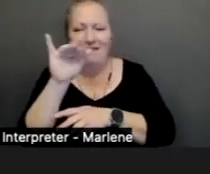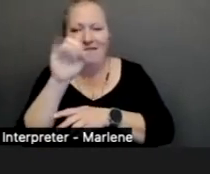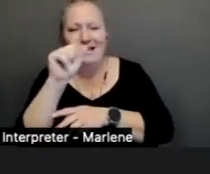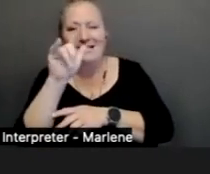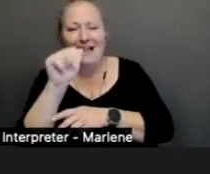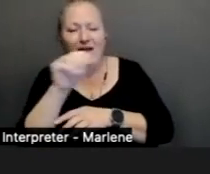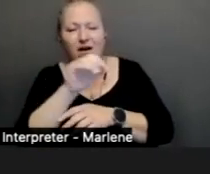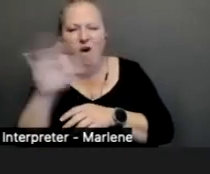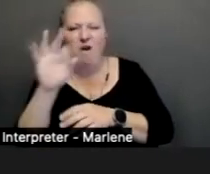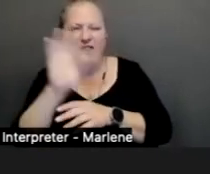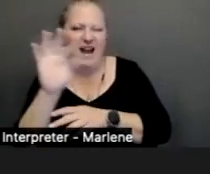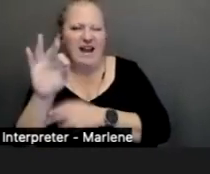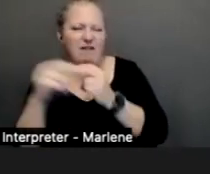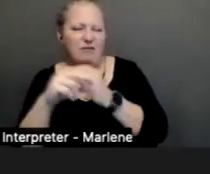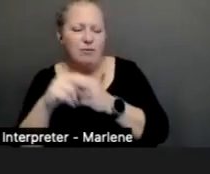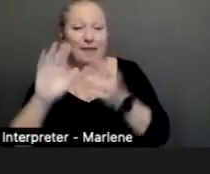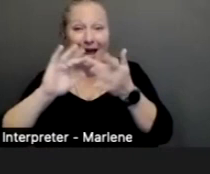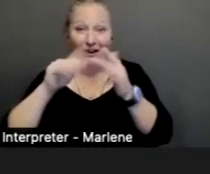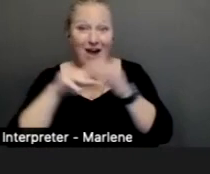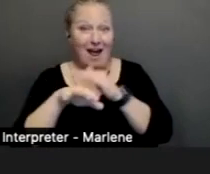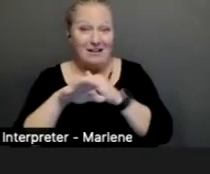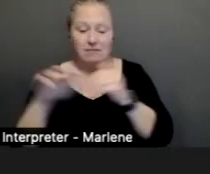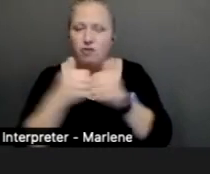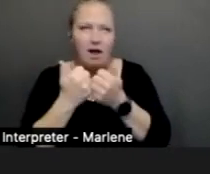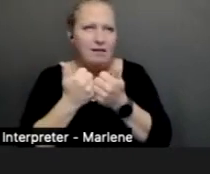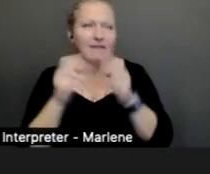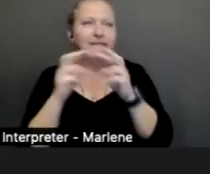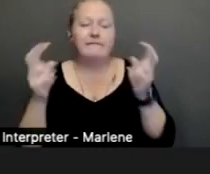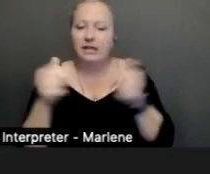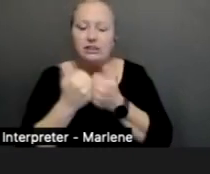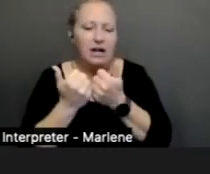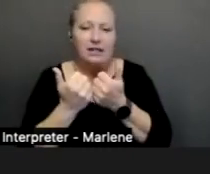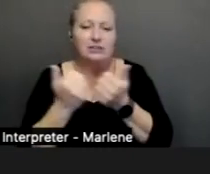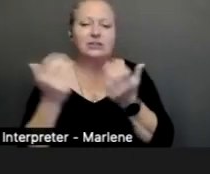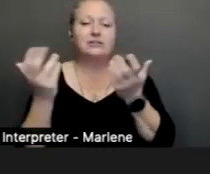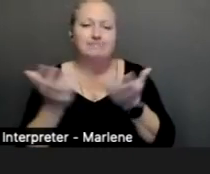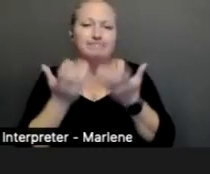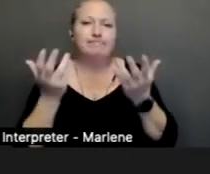internet access there could was challenging, was very challenging. So maybe you're just,